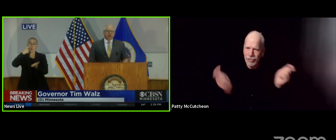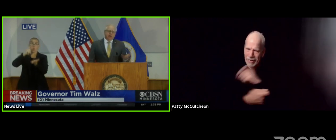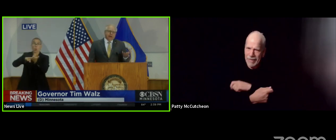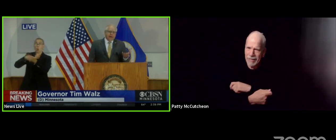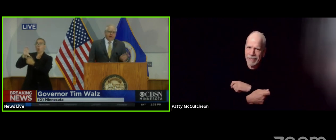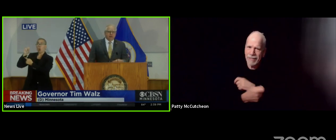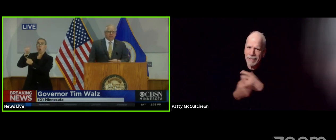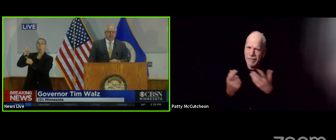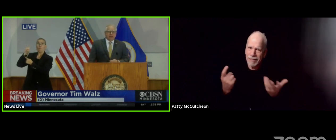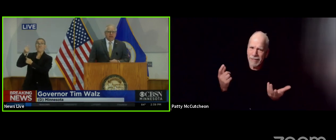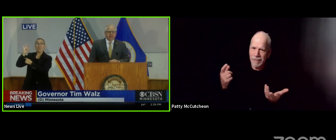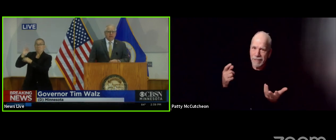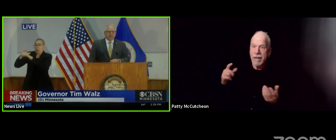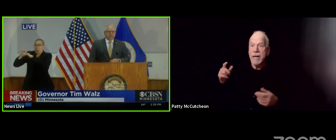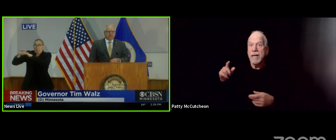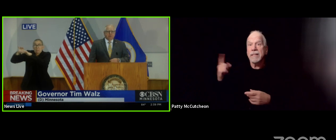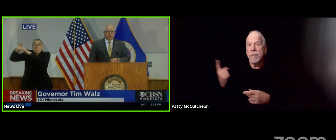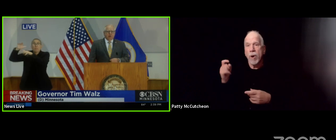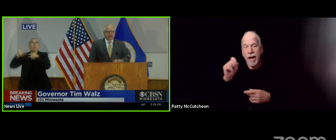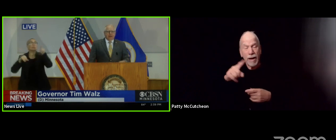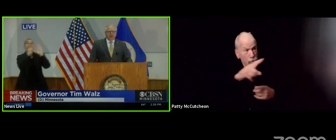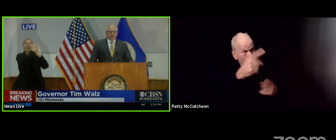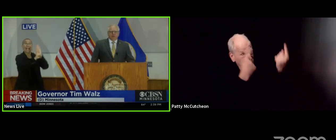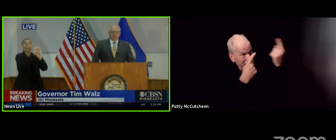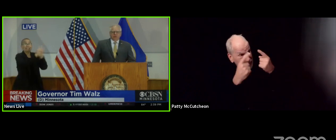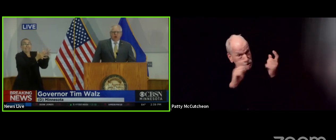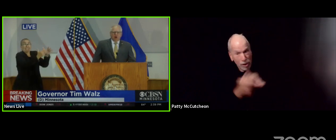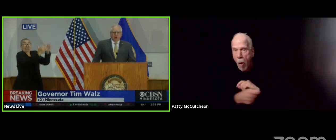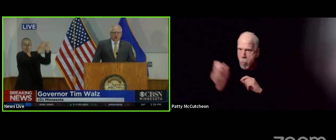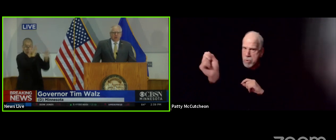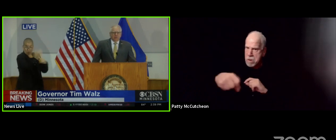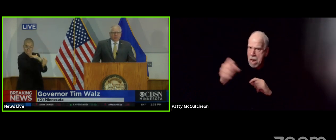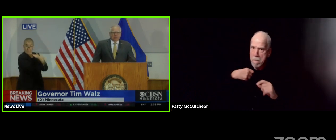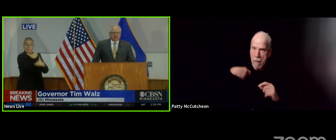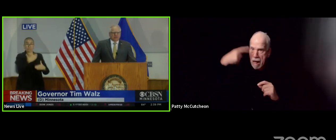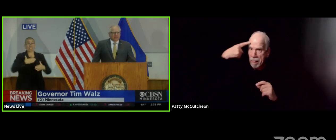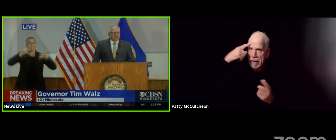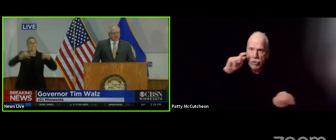I WOULD SAY, AGAIN, WE'RE AT ABOUT, OUR POSITIVITY INFECTION